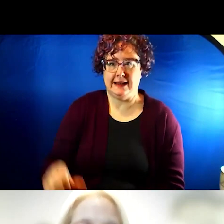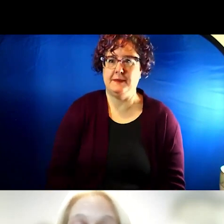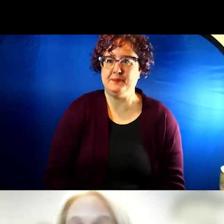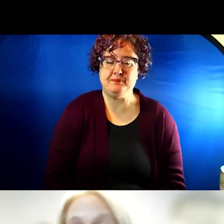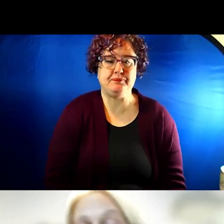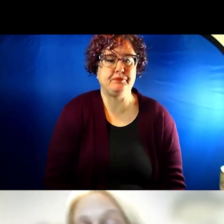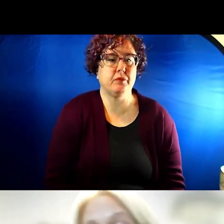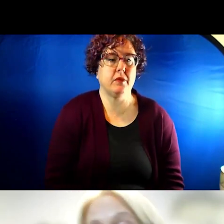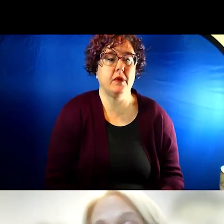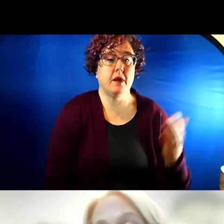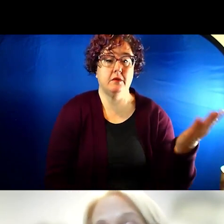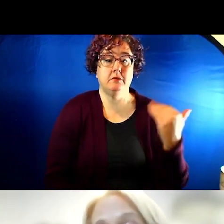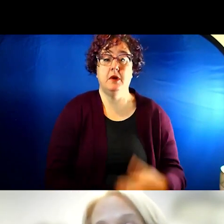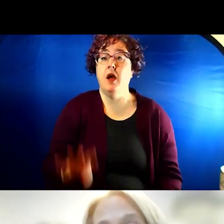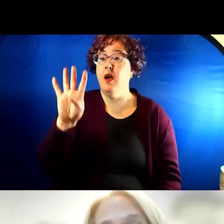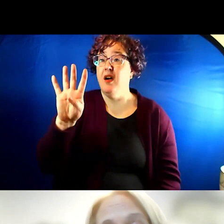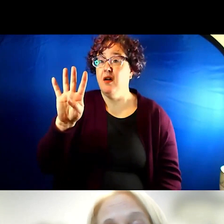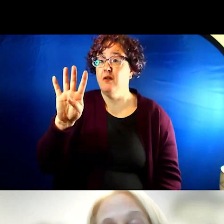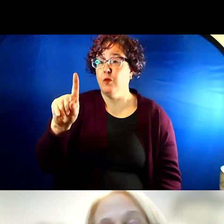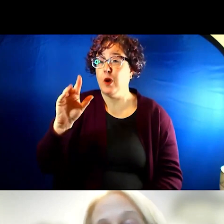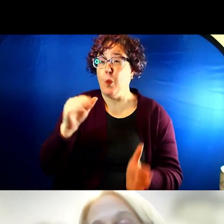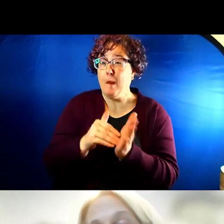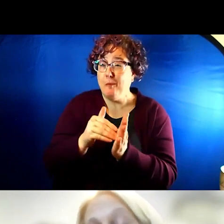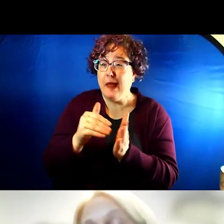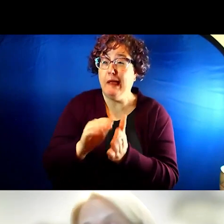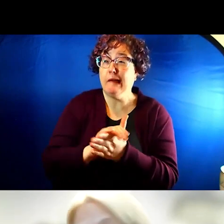WE HAVE DISTRIBUTED OF $41 MILLION OF MONEY TO START